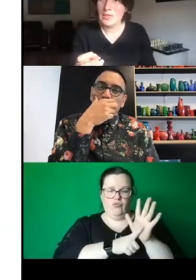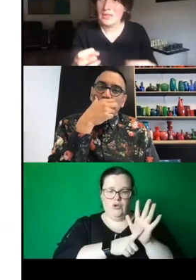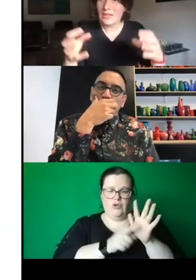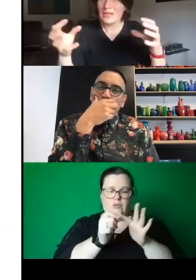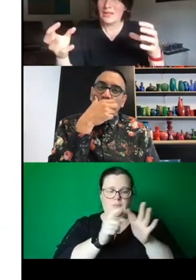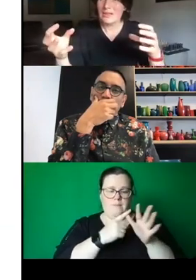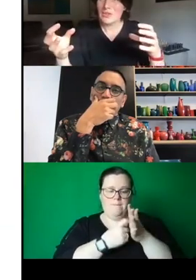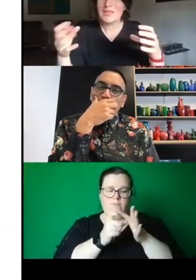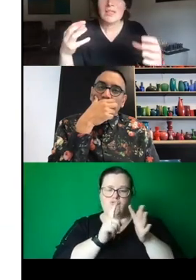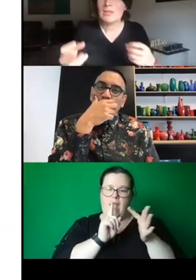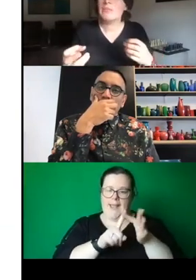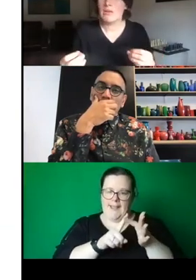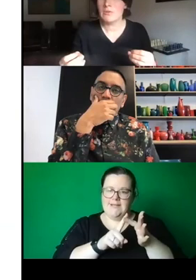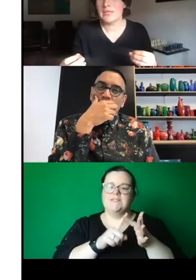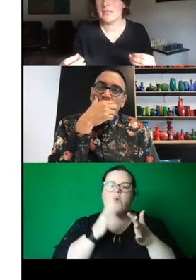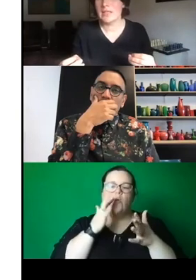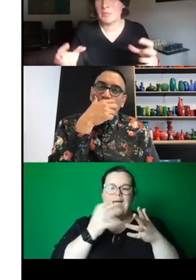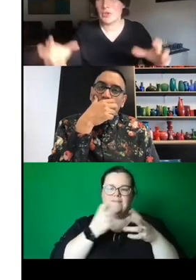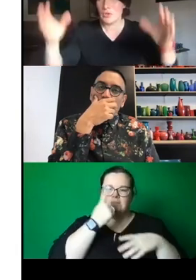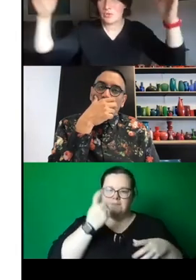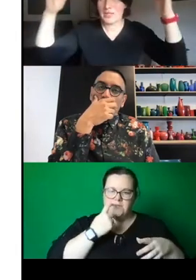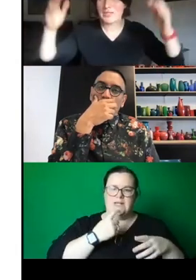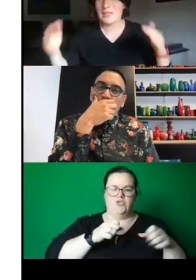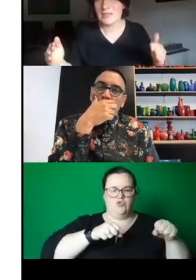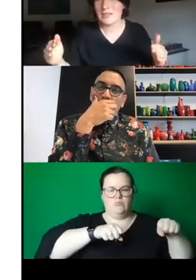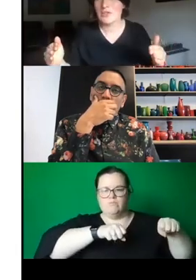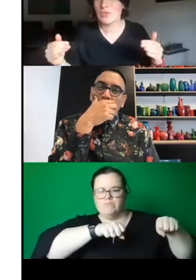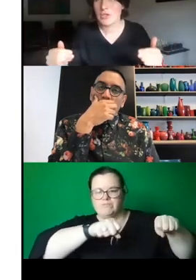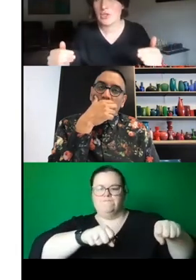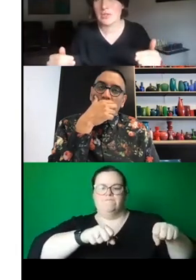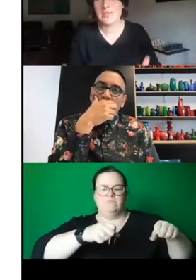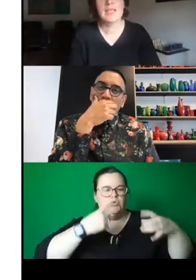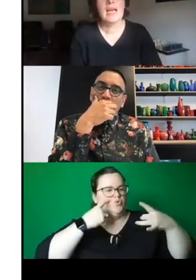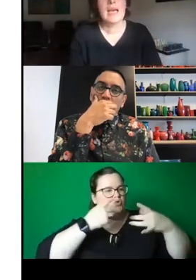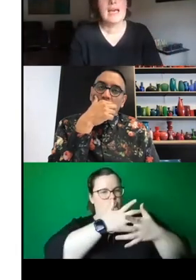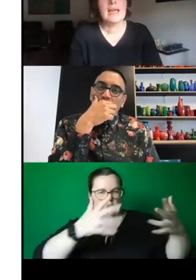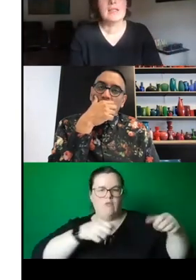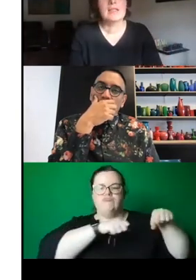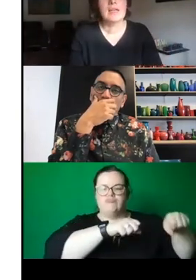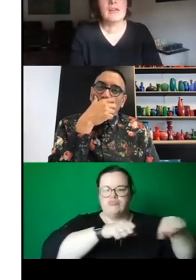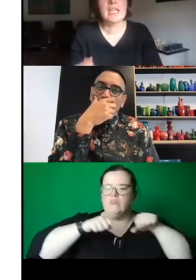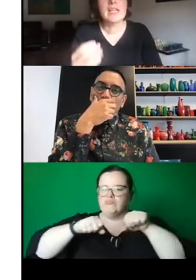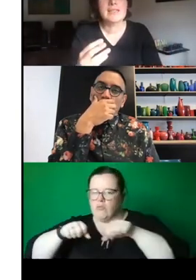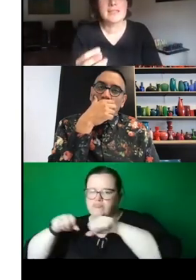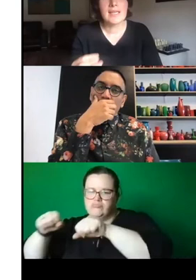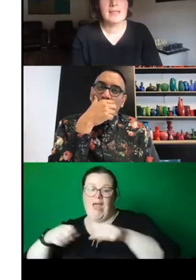uh just equally powerful as an image of these uh structures and i realized then